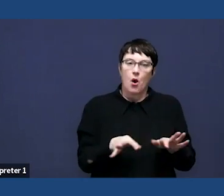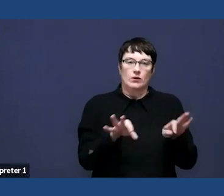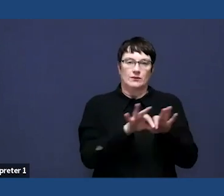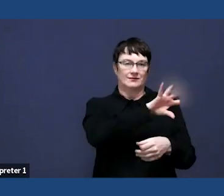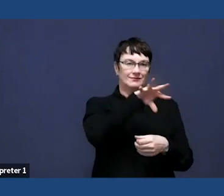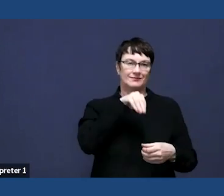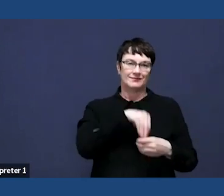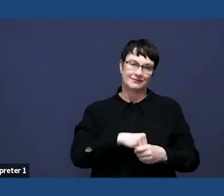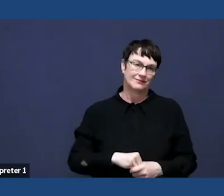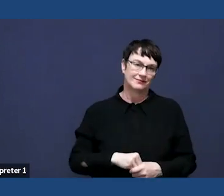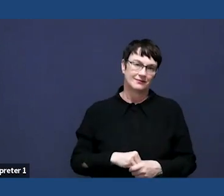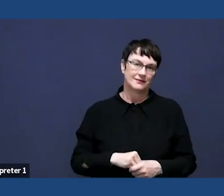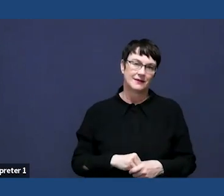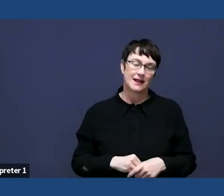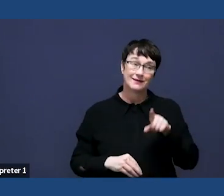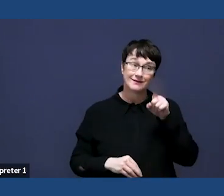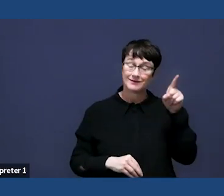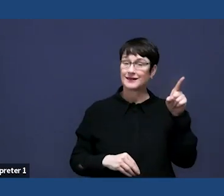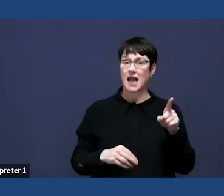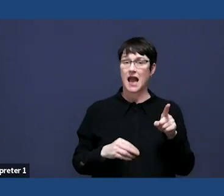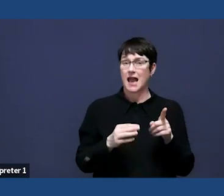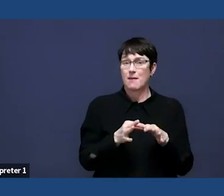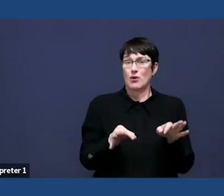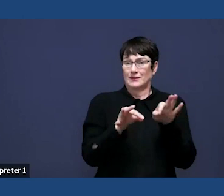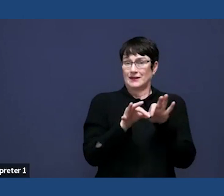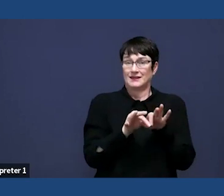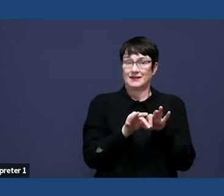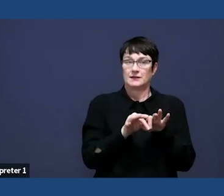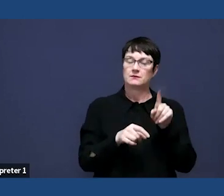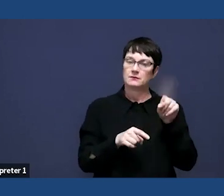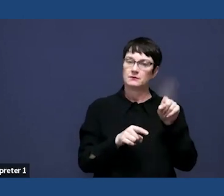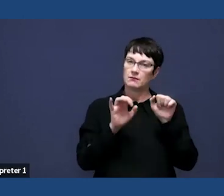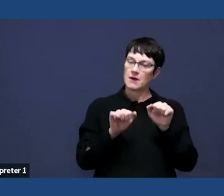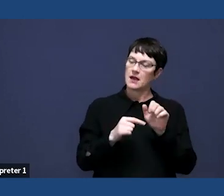do first starting with a good practice internally.